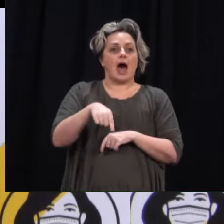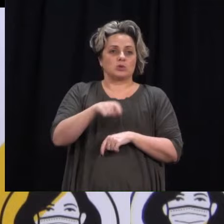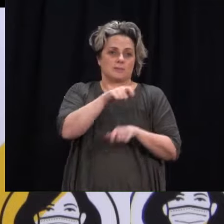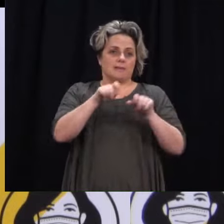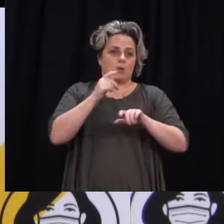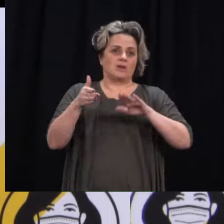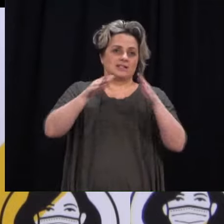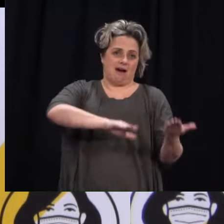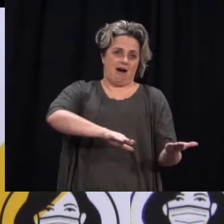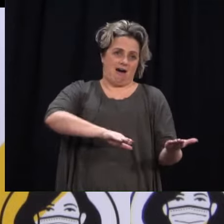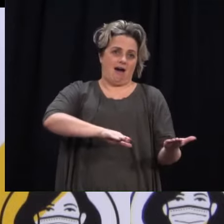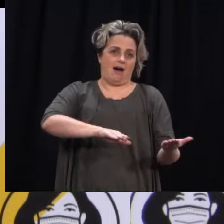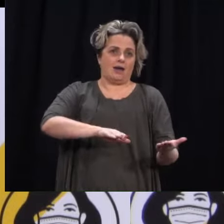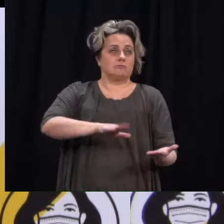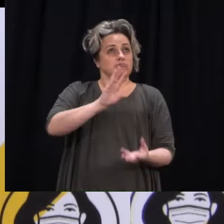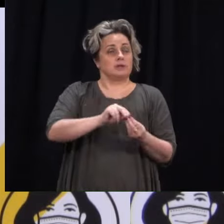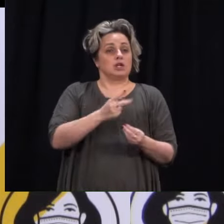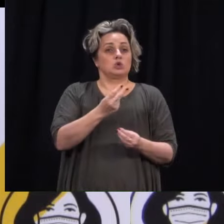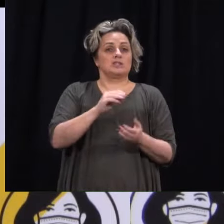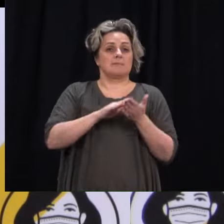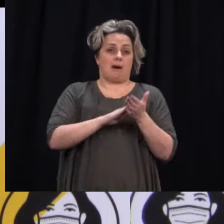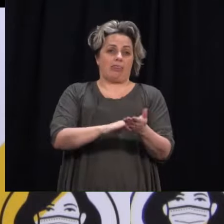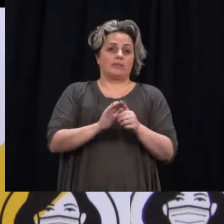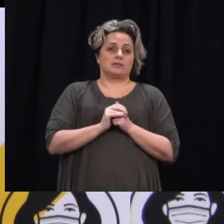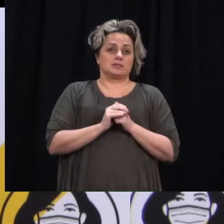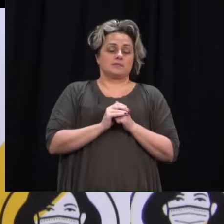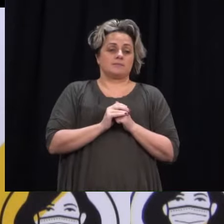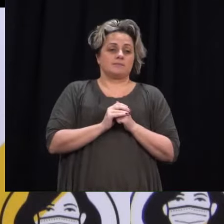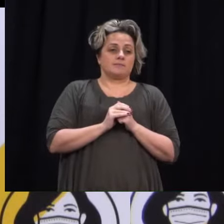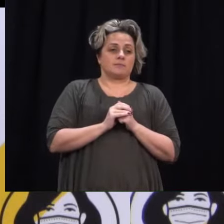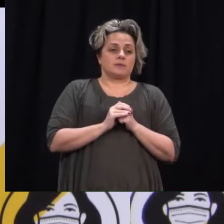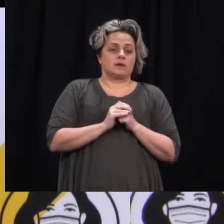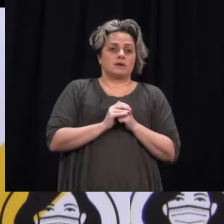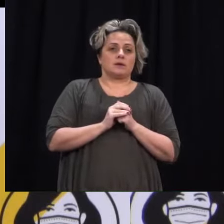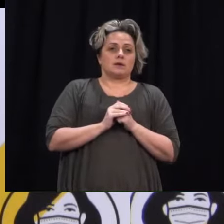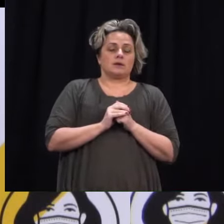similar situation. If we had followed the route they had we